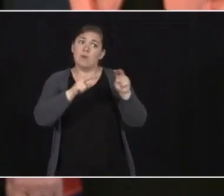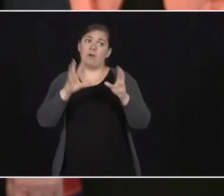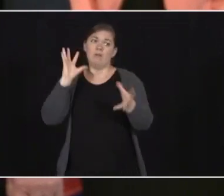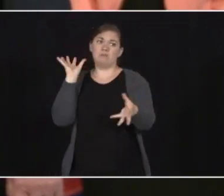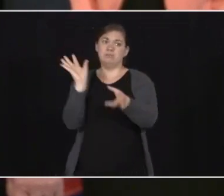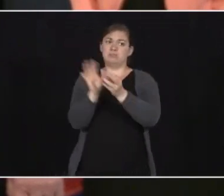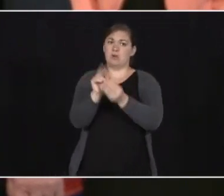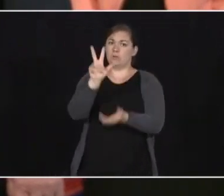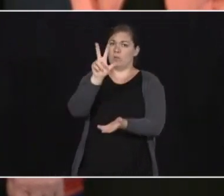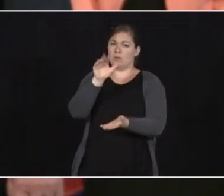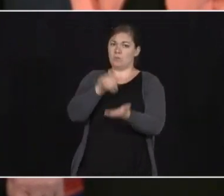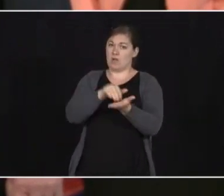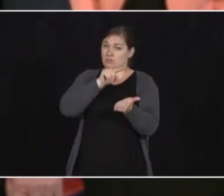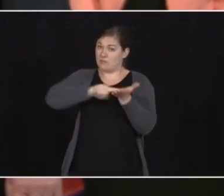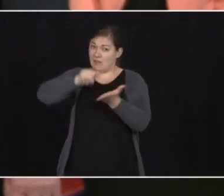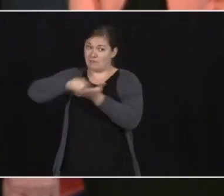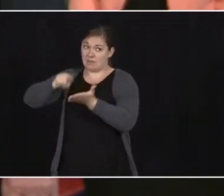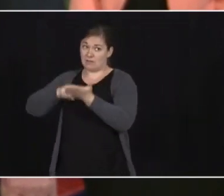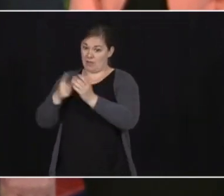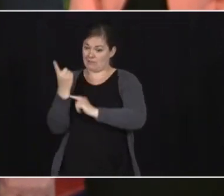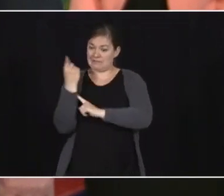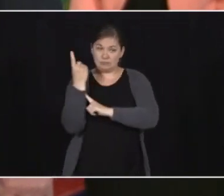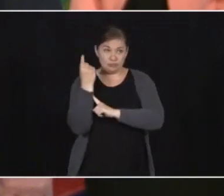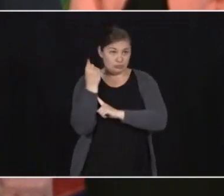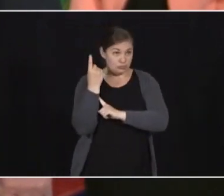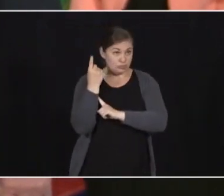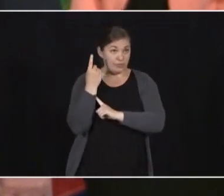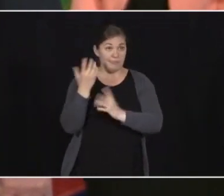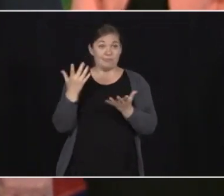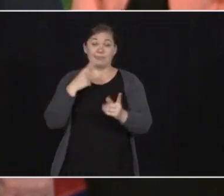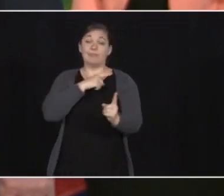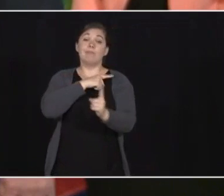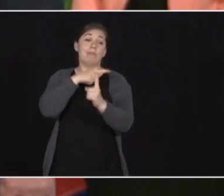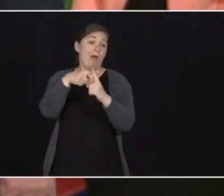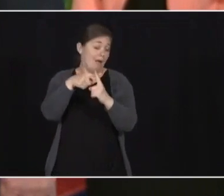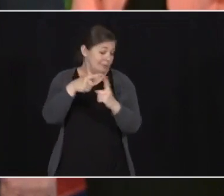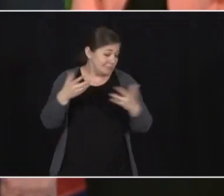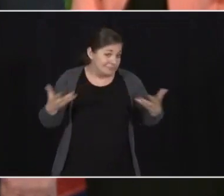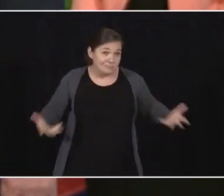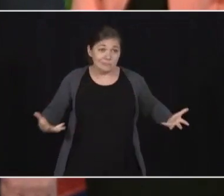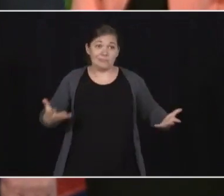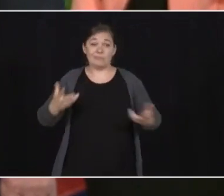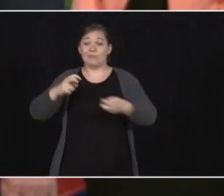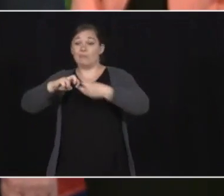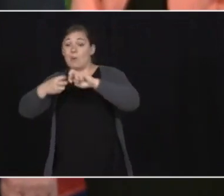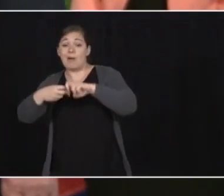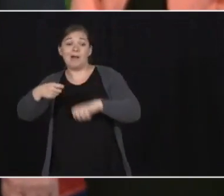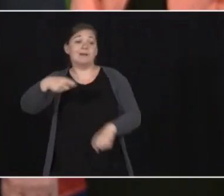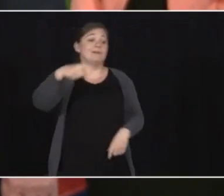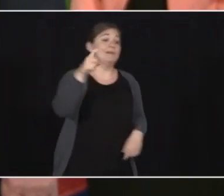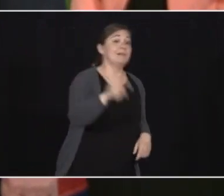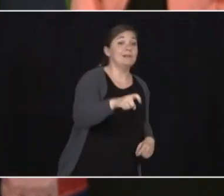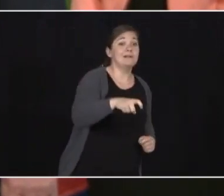Canadian Armed Forces. Every year they had an inspection. We also have inspections based on need that is done through any information that